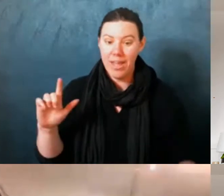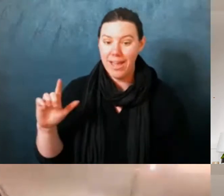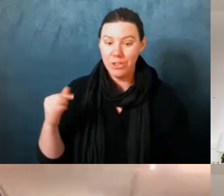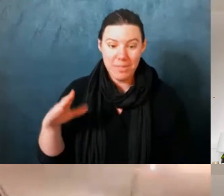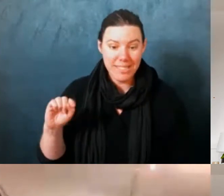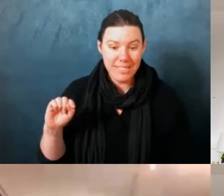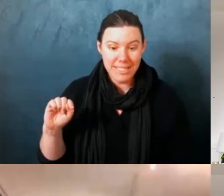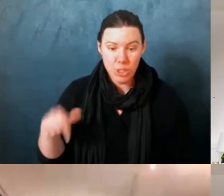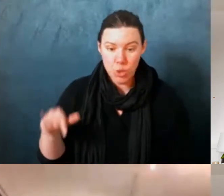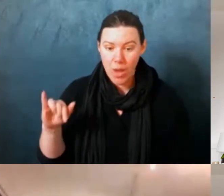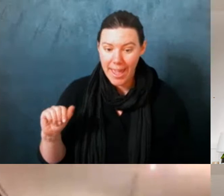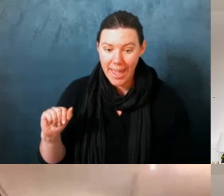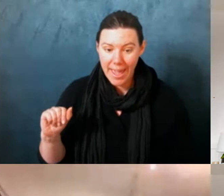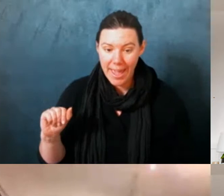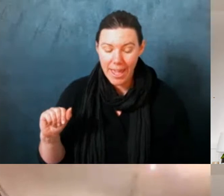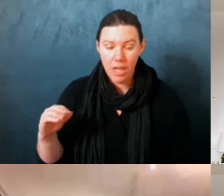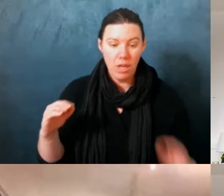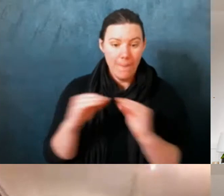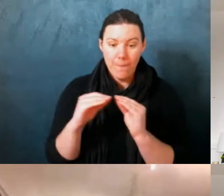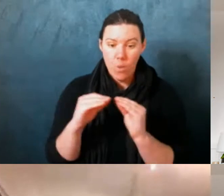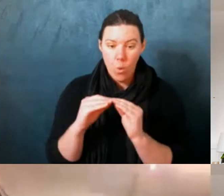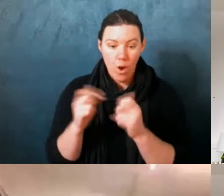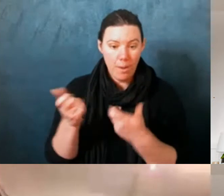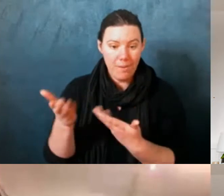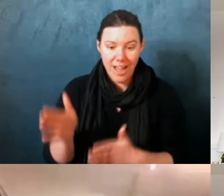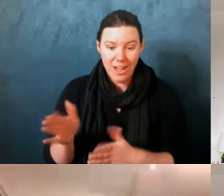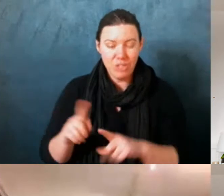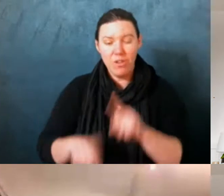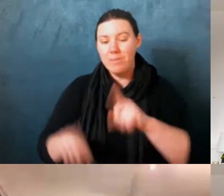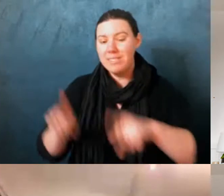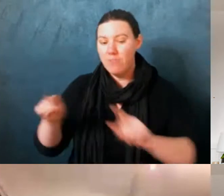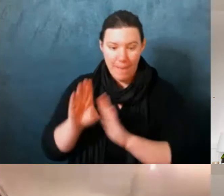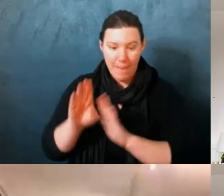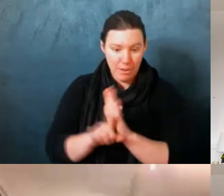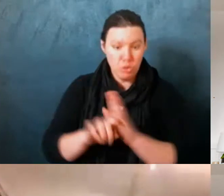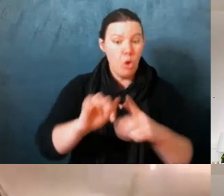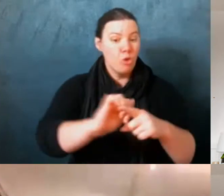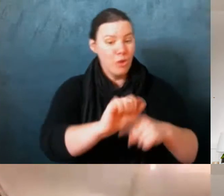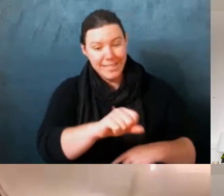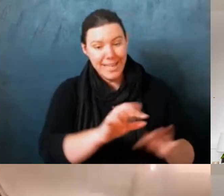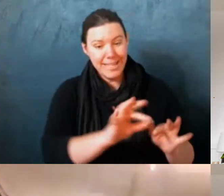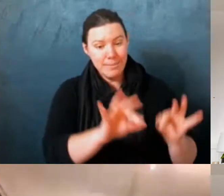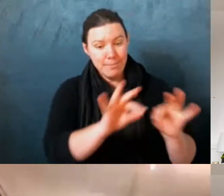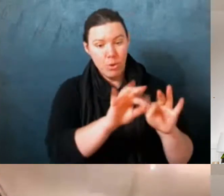getting more providers out there from all backgrounds. So training's great. It's great. But we need more providers.